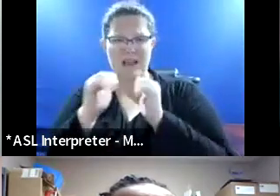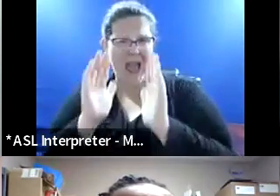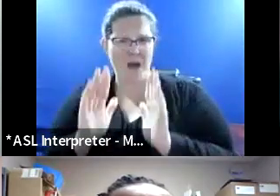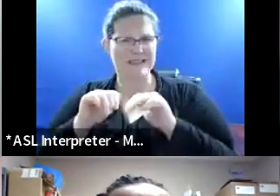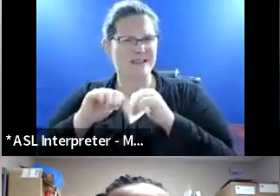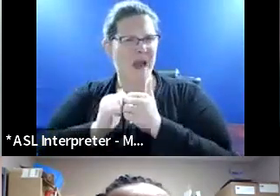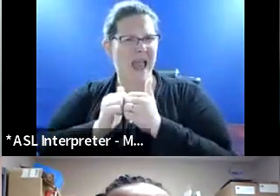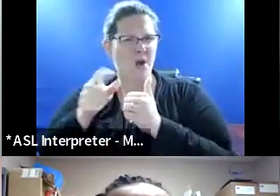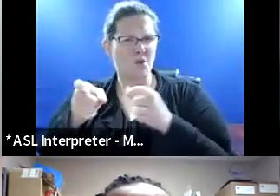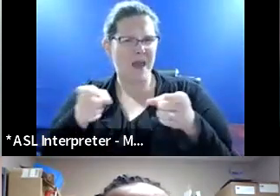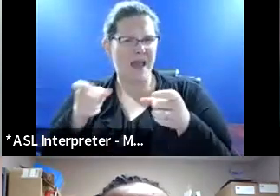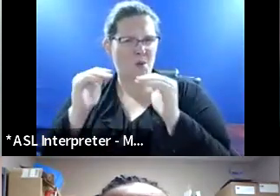MY QUESTION IS ABOUT HOUSING BECAUSE IT'S DIFFICULT TO FIND HOUSING FOR PEOPLE WITH DISABILITIES WITHOUT THEM HAVING THE, YOU KNOW, COMING OUT OF PRISON.